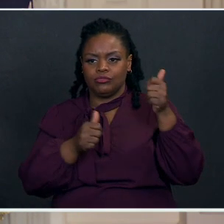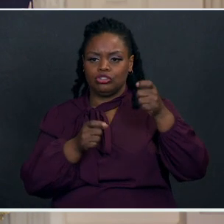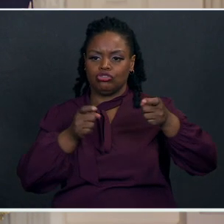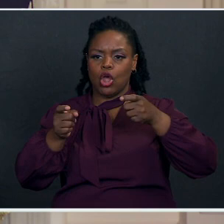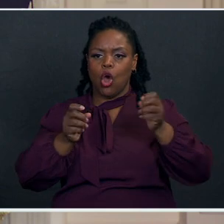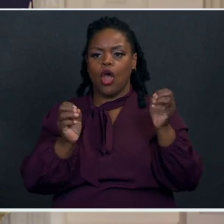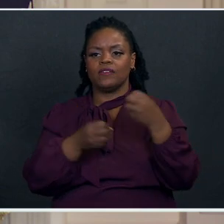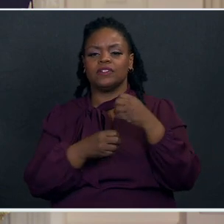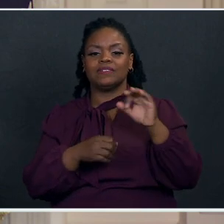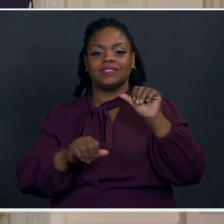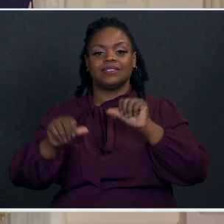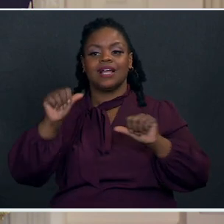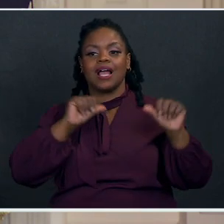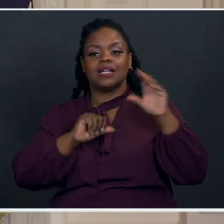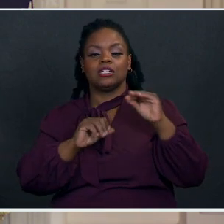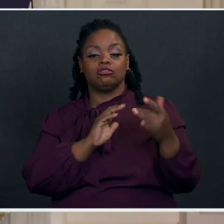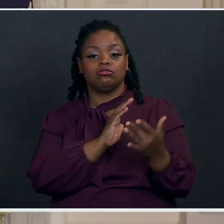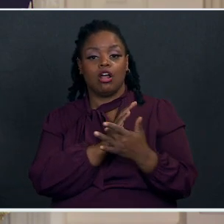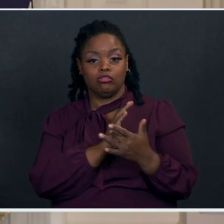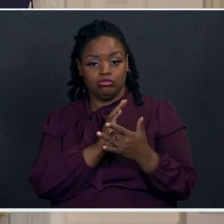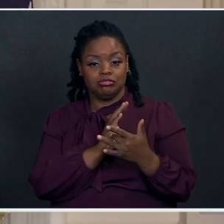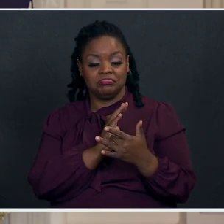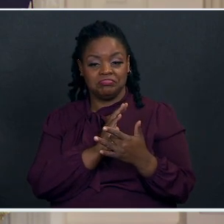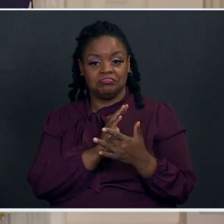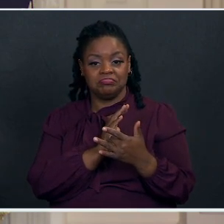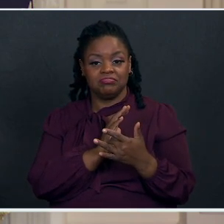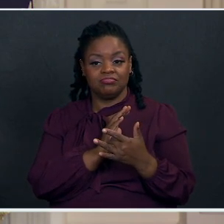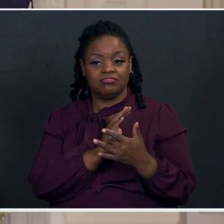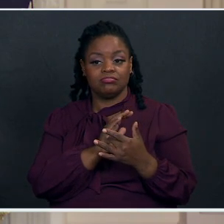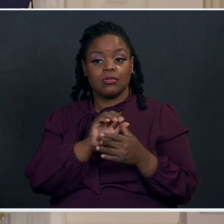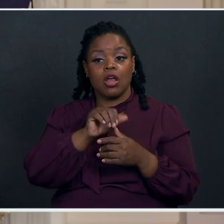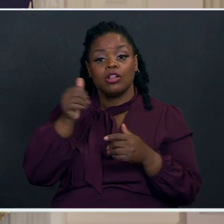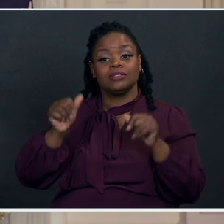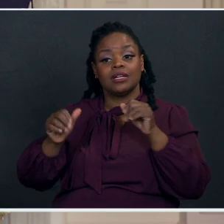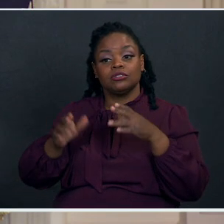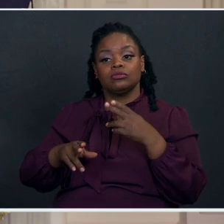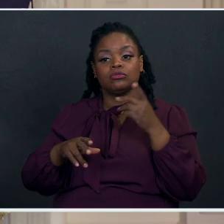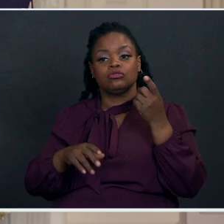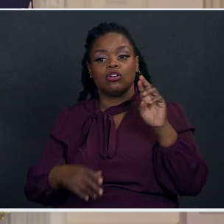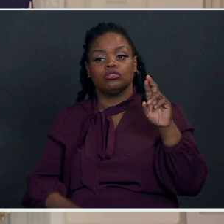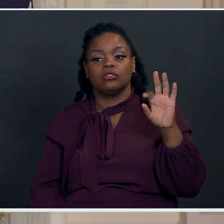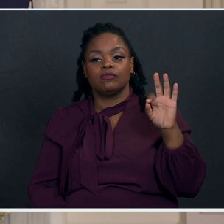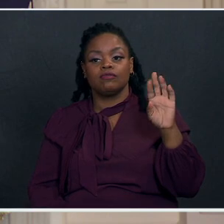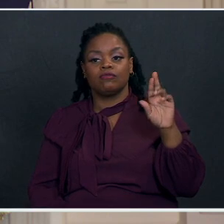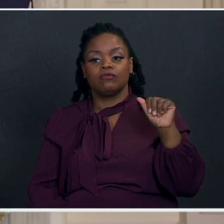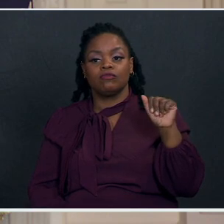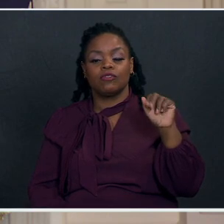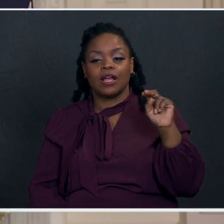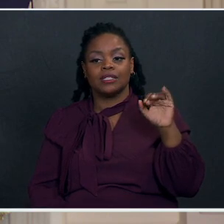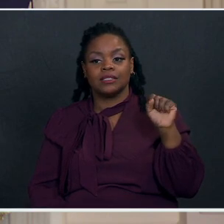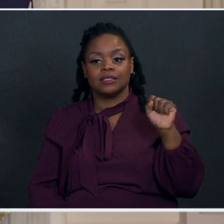I also nominated another brilliant scientist, Dr. Frances Arnold and Dr. Maria Zuber,